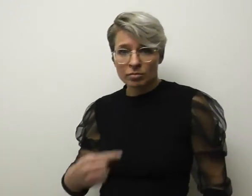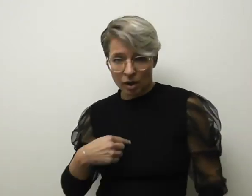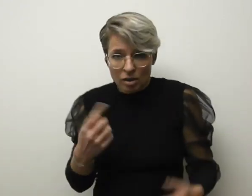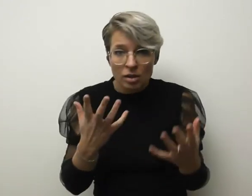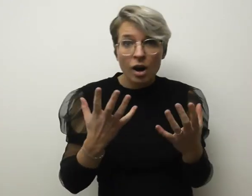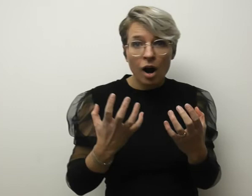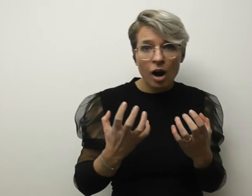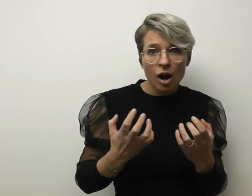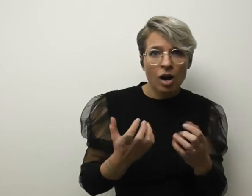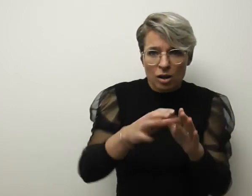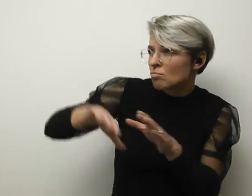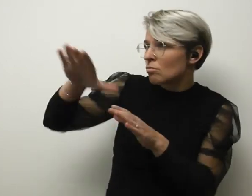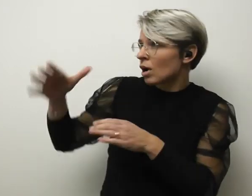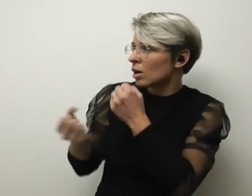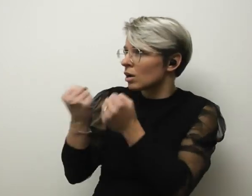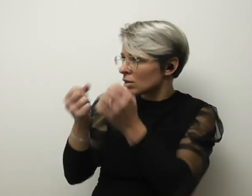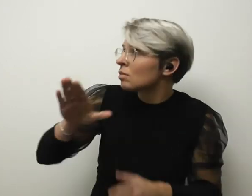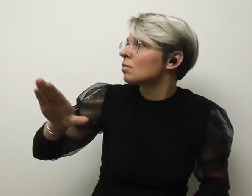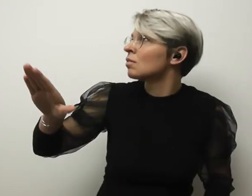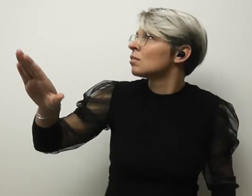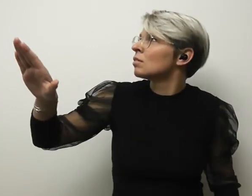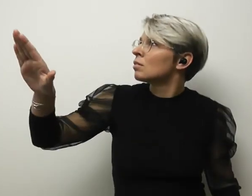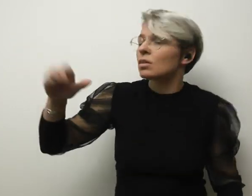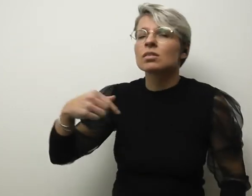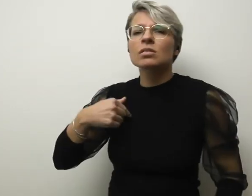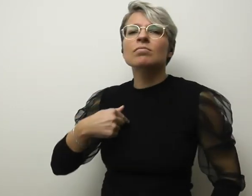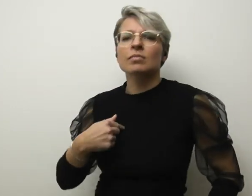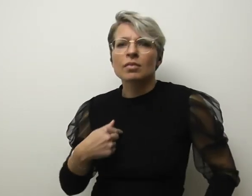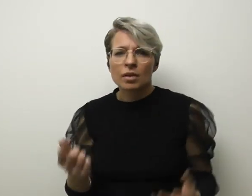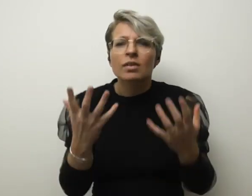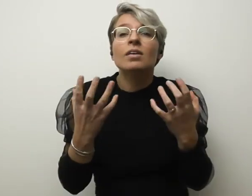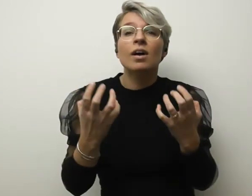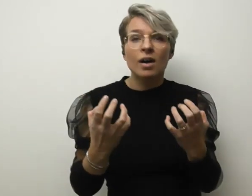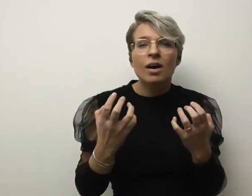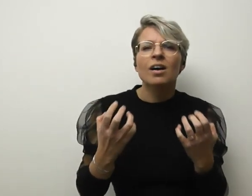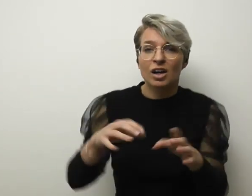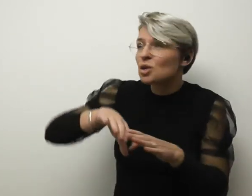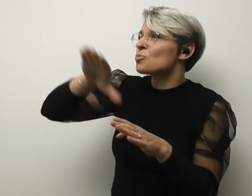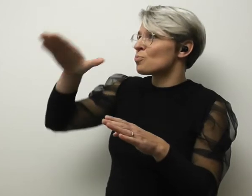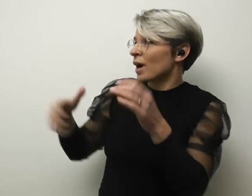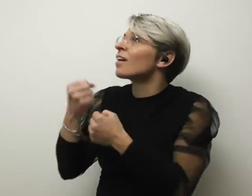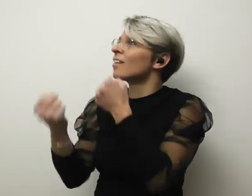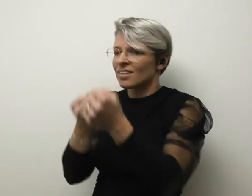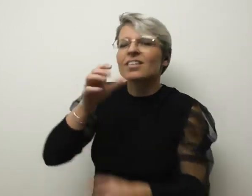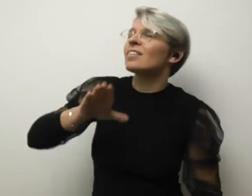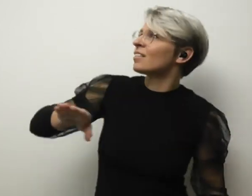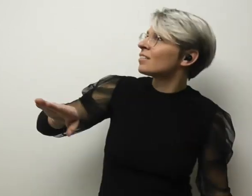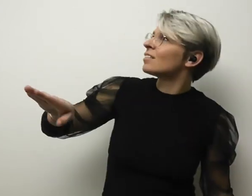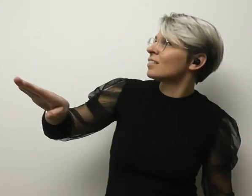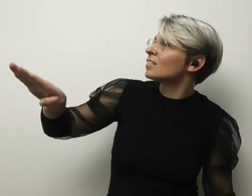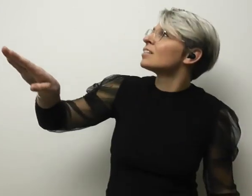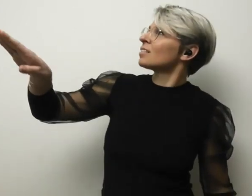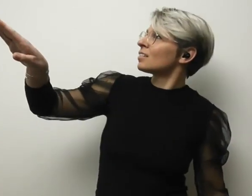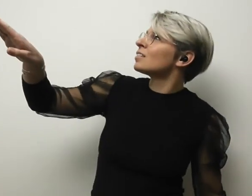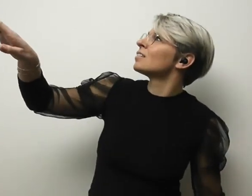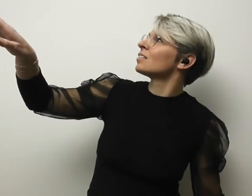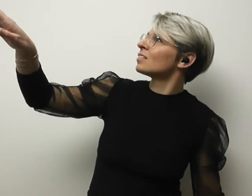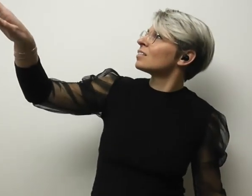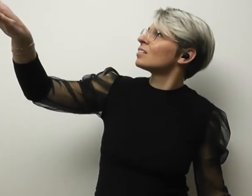If I only could, Be running up that hill, If I only could, Be running up that hill,